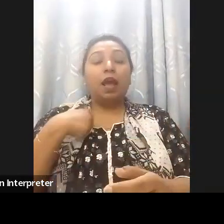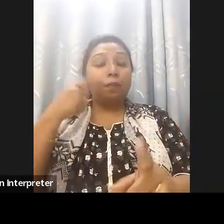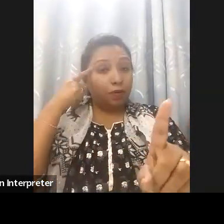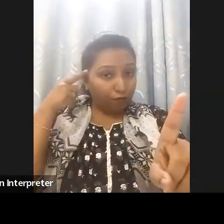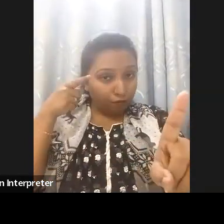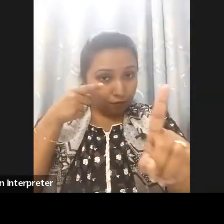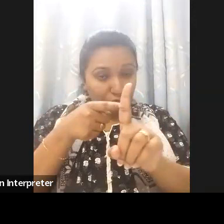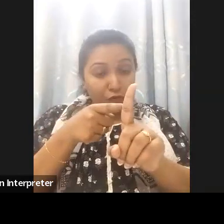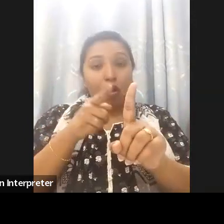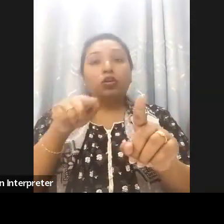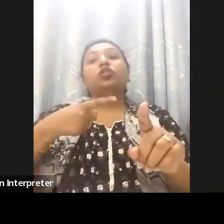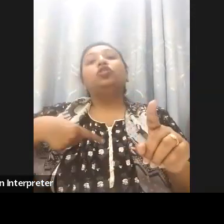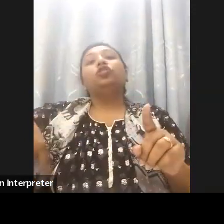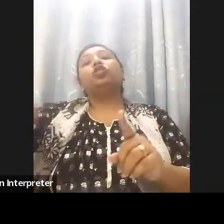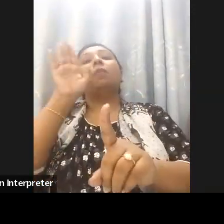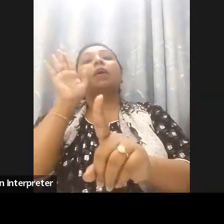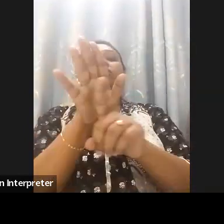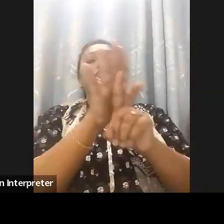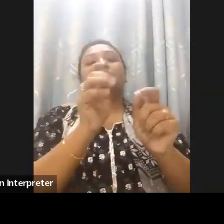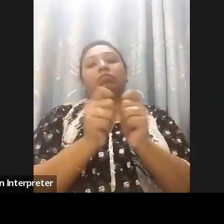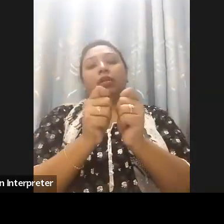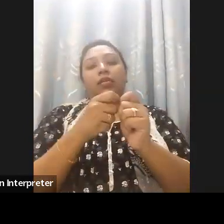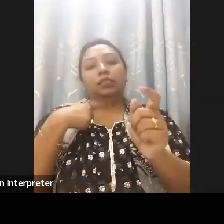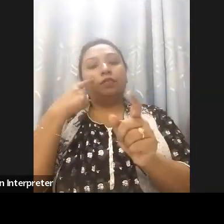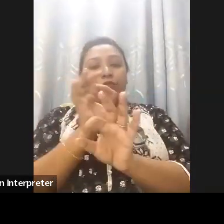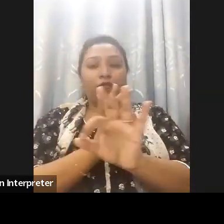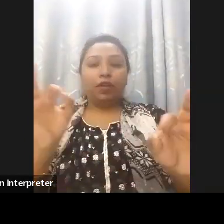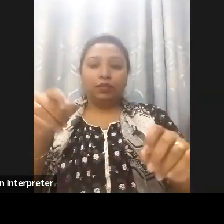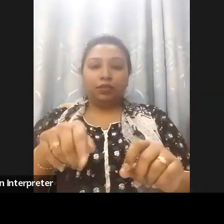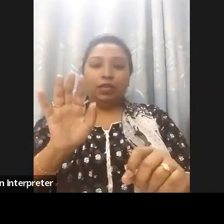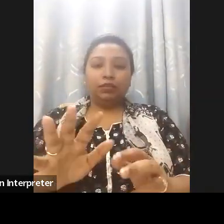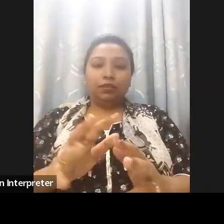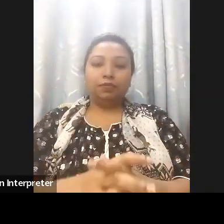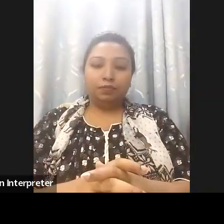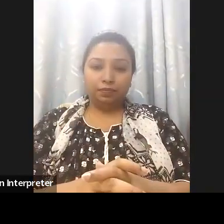approach where everything need to be embedded with the inclusion of persons with disabilities